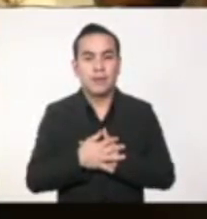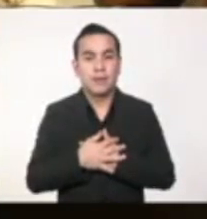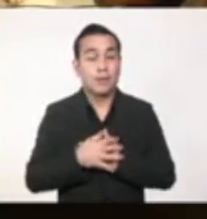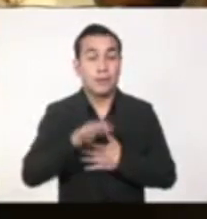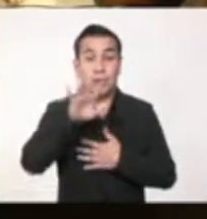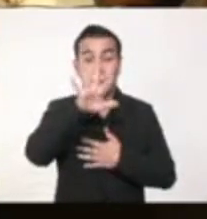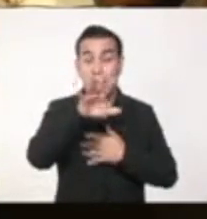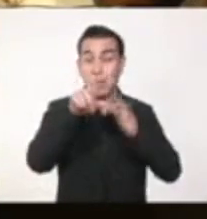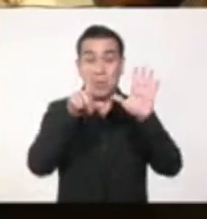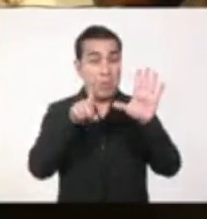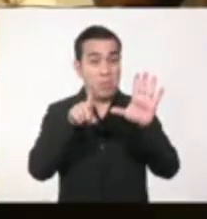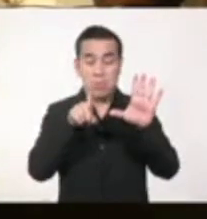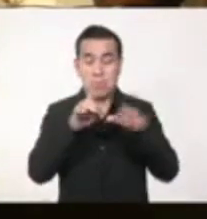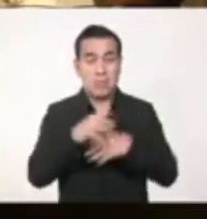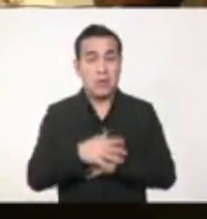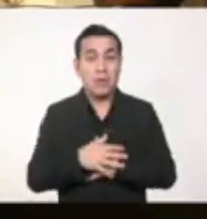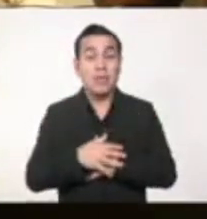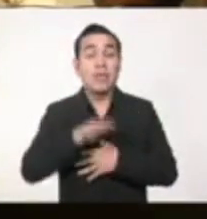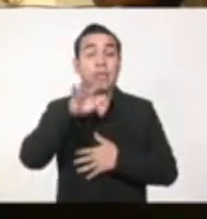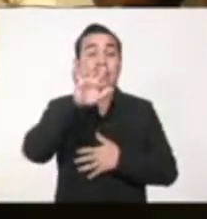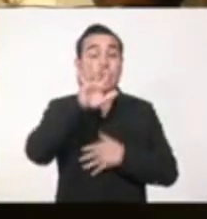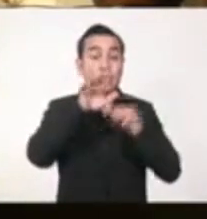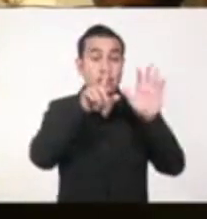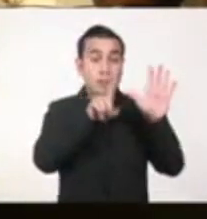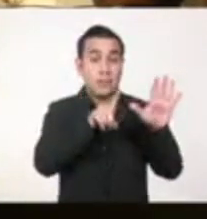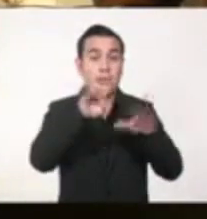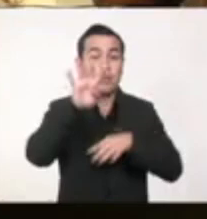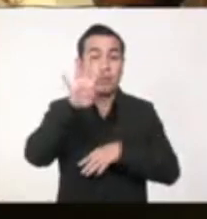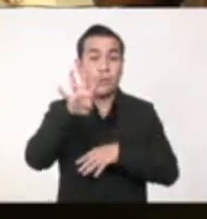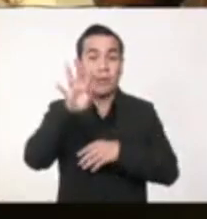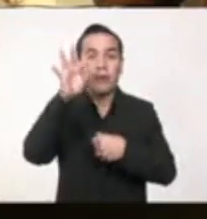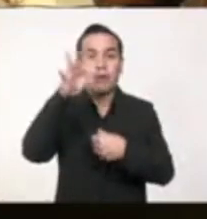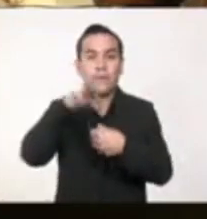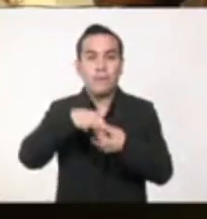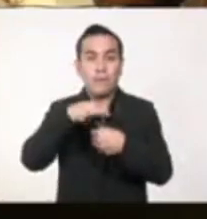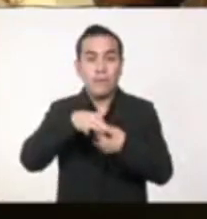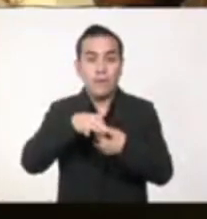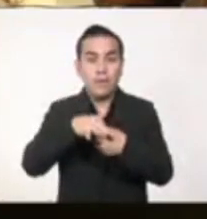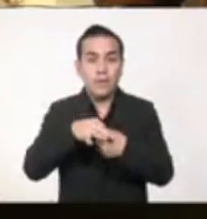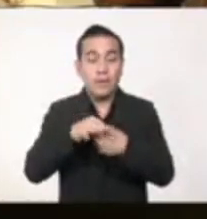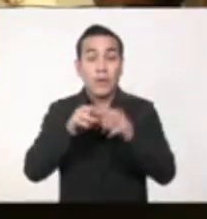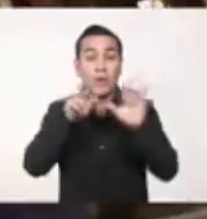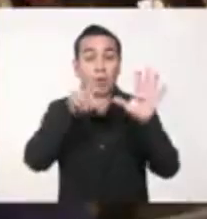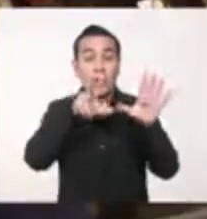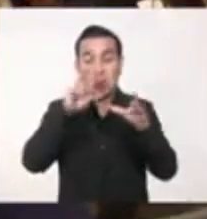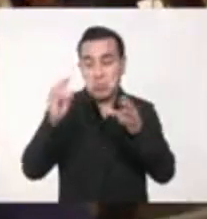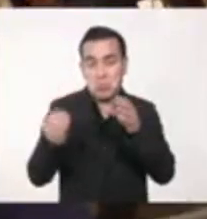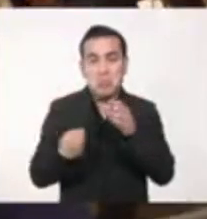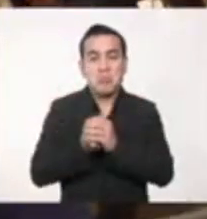the constitution, with sixty- four votes, eight to spare,